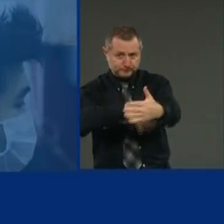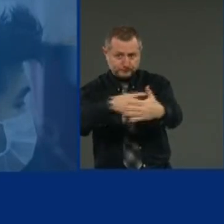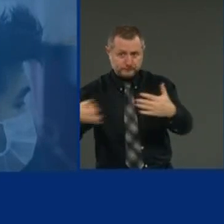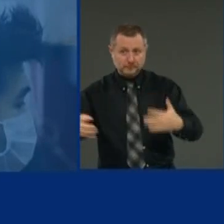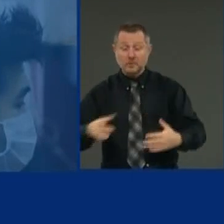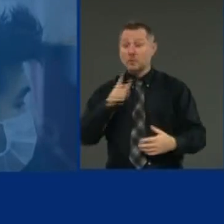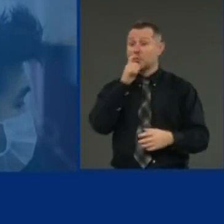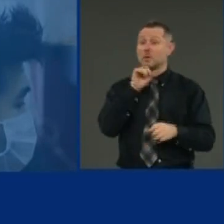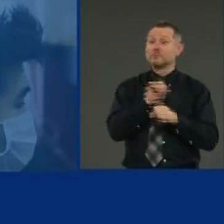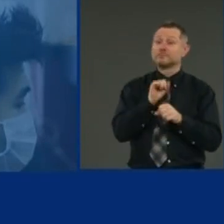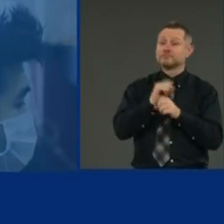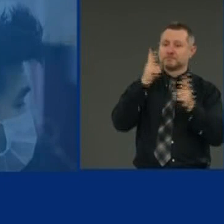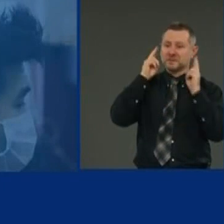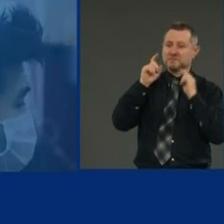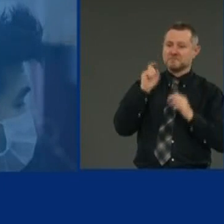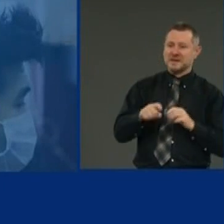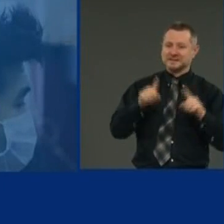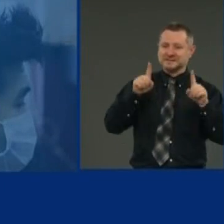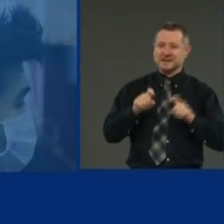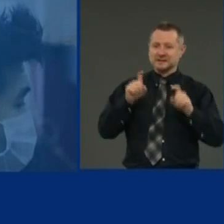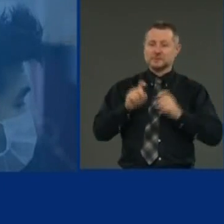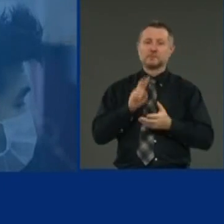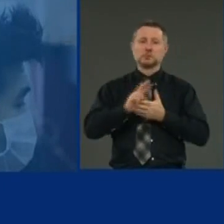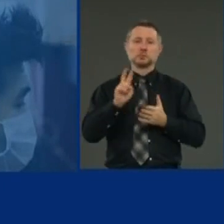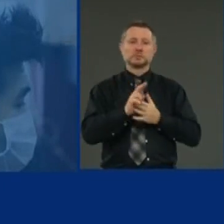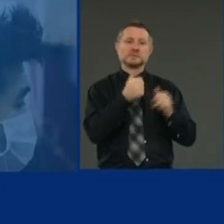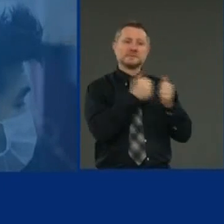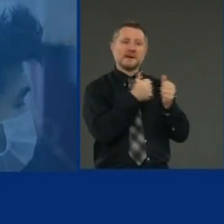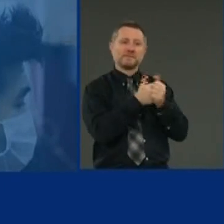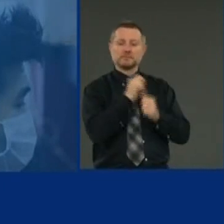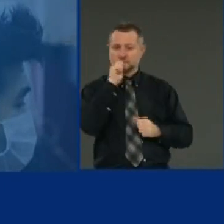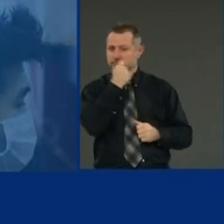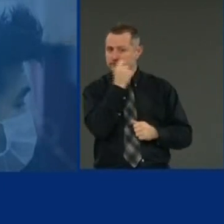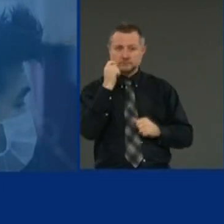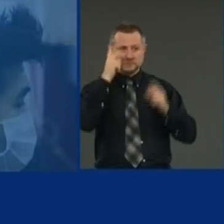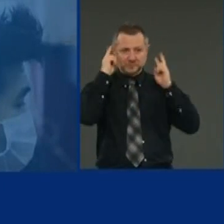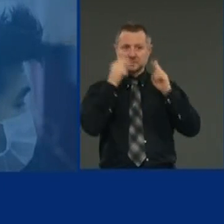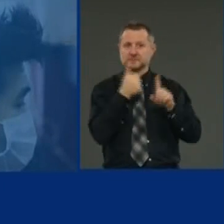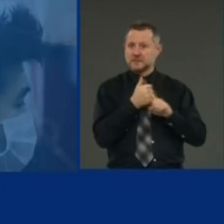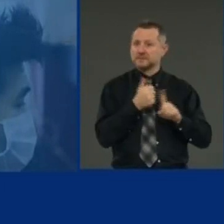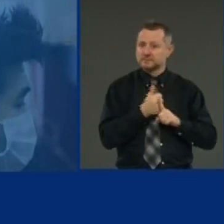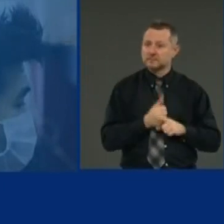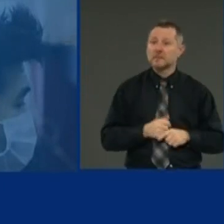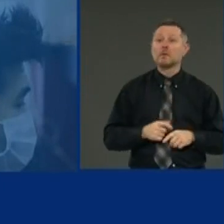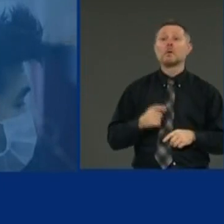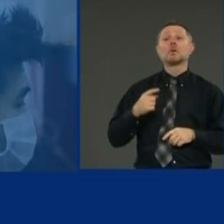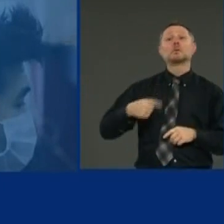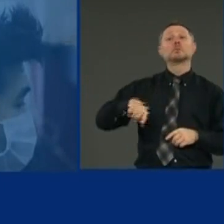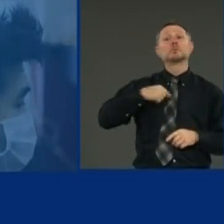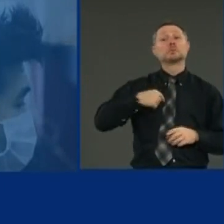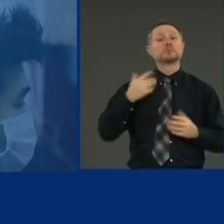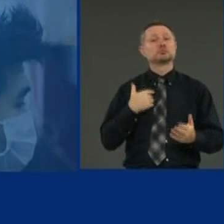BARBER SHOPS AND HAIR SALONS ARE OPEN BY APPOINTMENT ONLY. THE PROFESSIONALS IN THOSE OPERATIONS HAVE TO GET A TEST